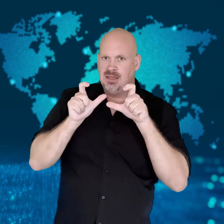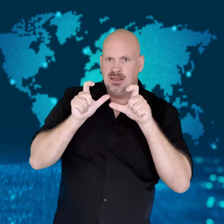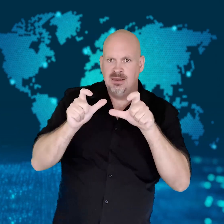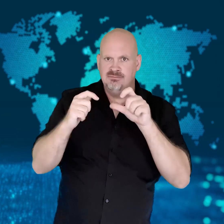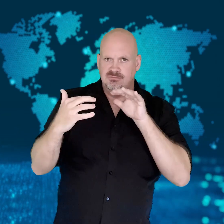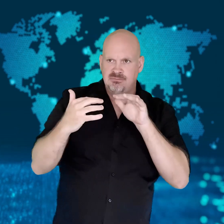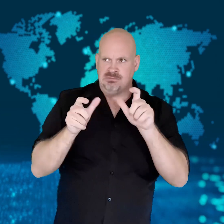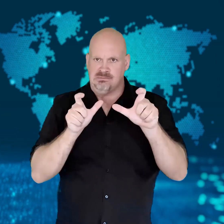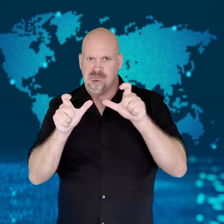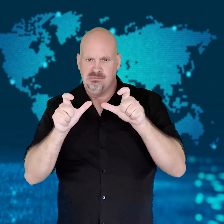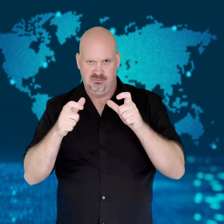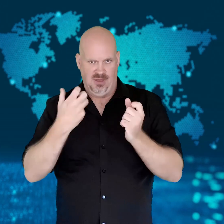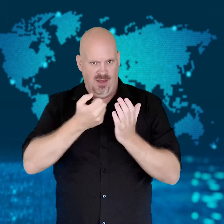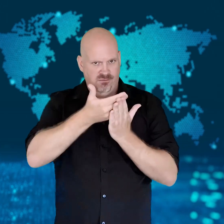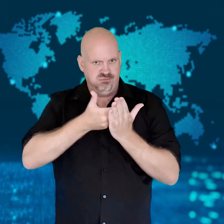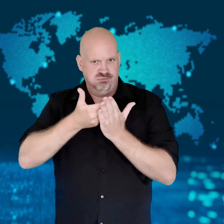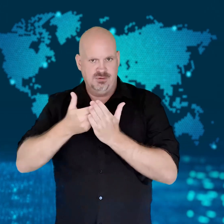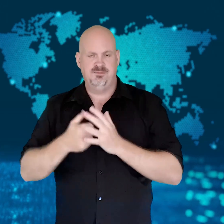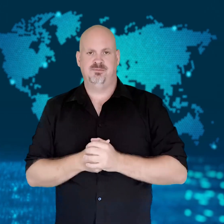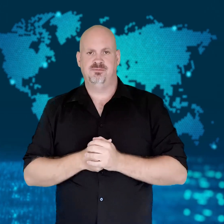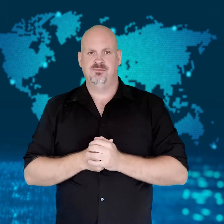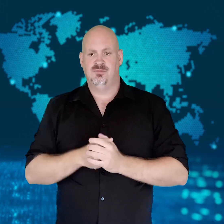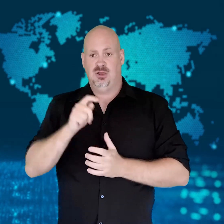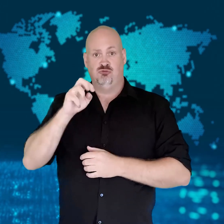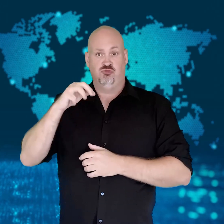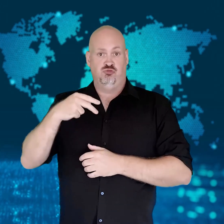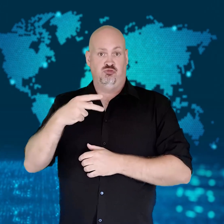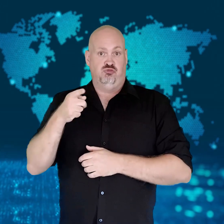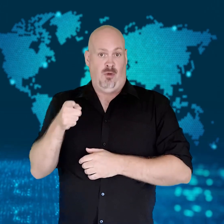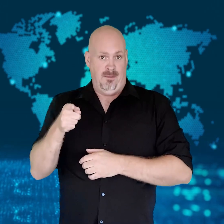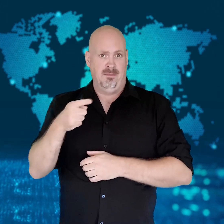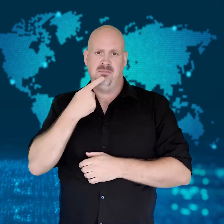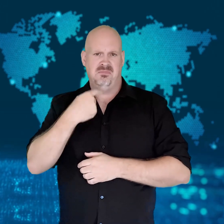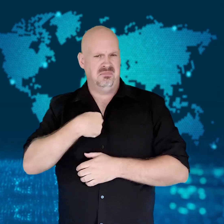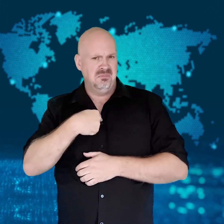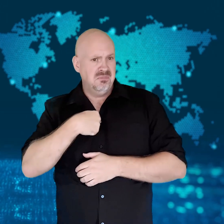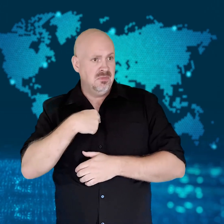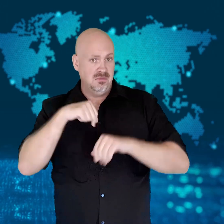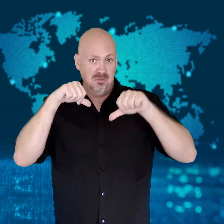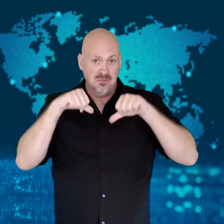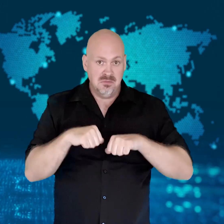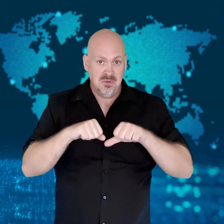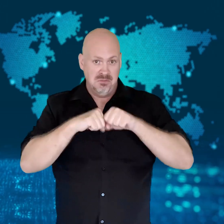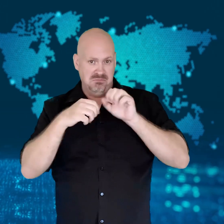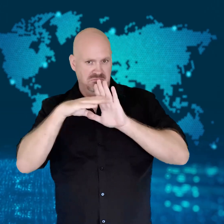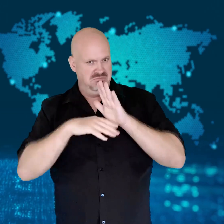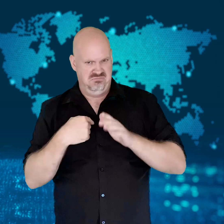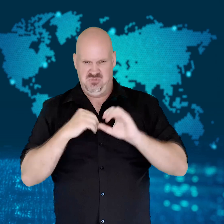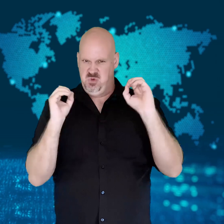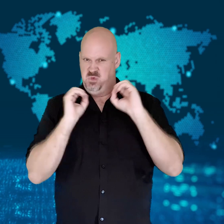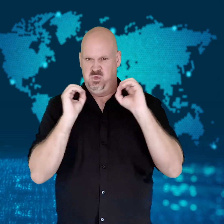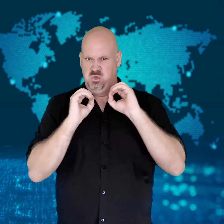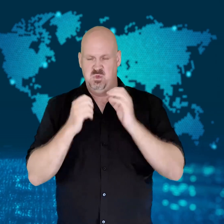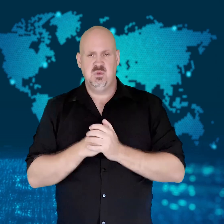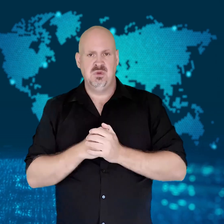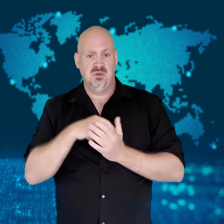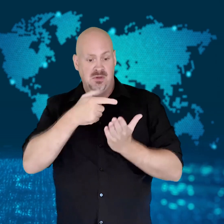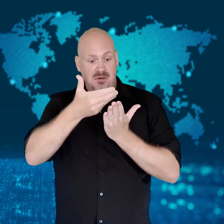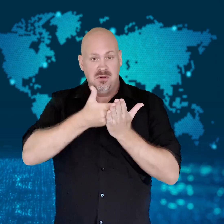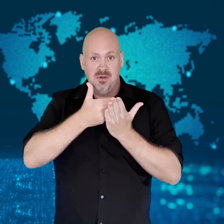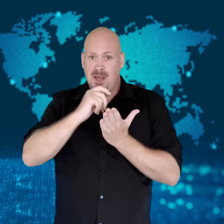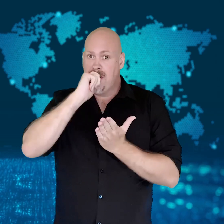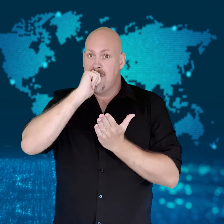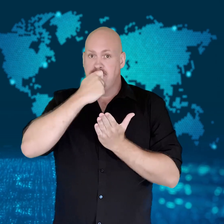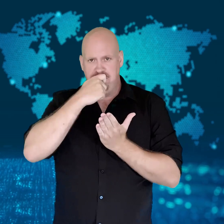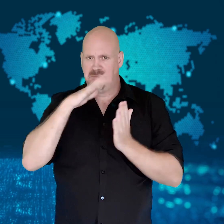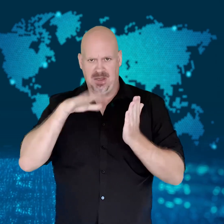Trump has denied all wrong doing, saying that he had declassified the documents.